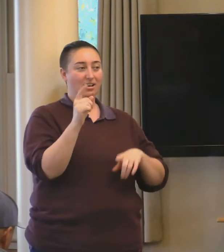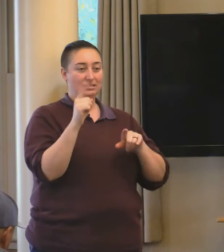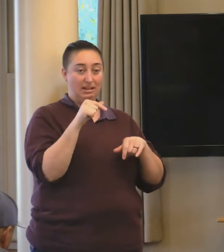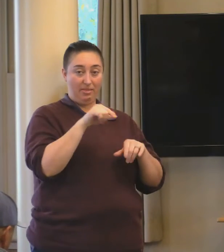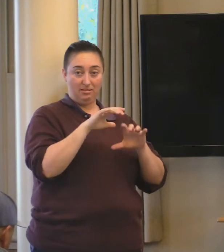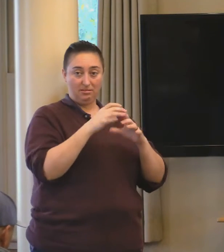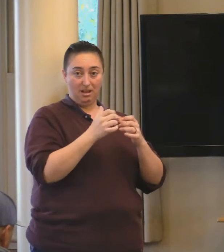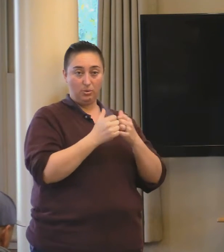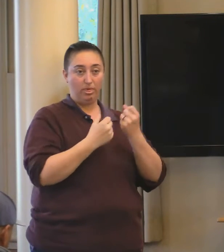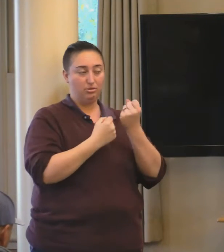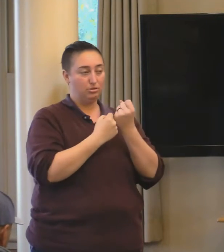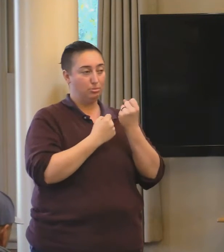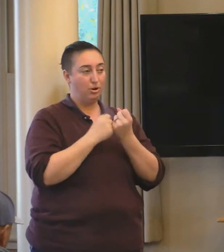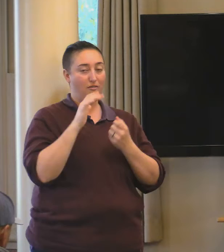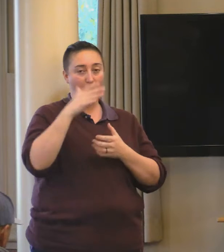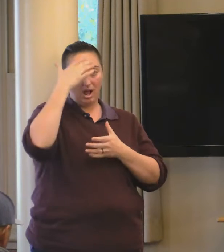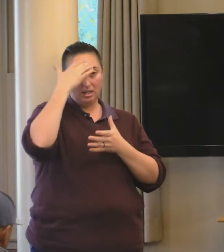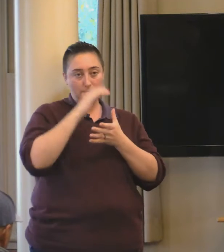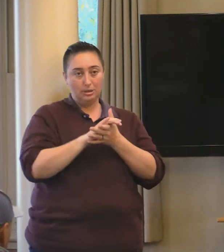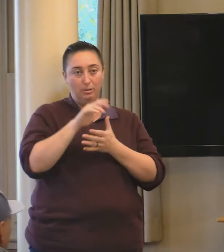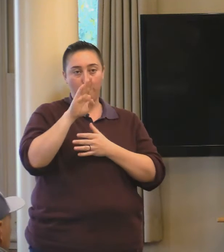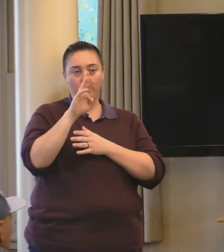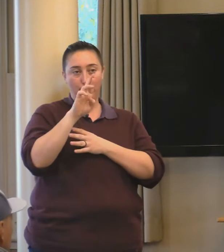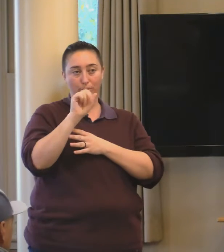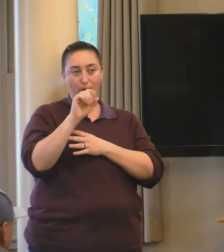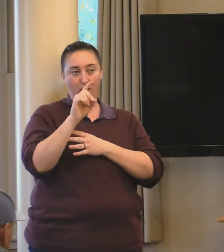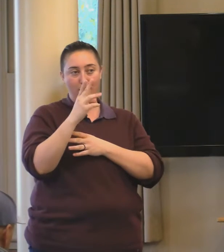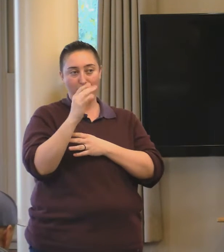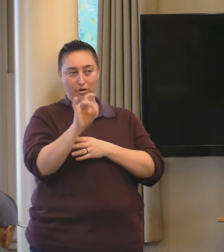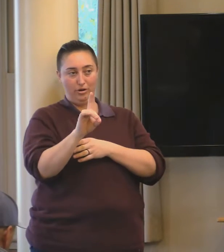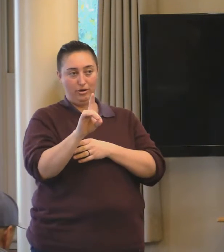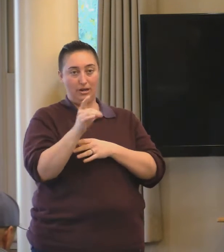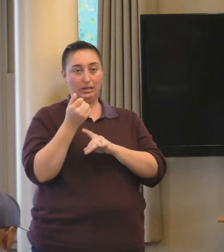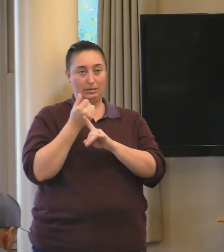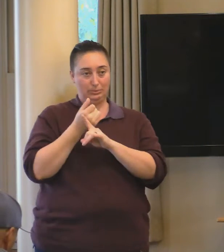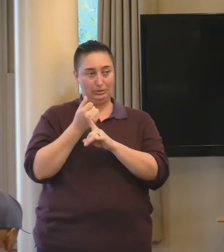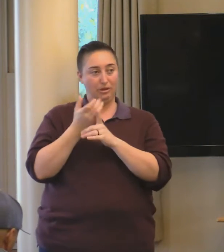Patricia attended this class with the support of her husband Bradford who is